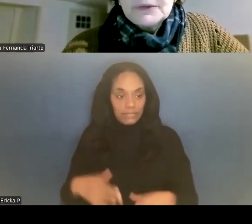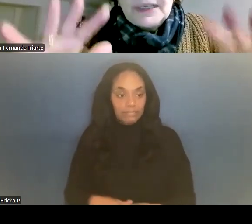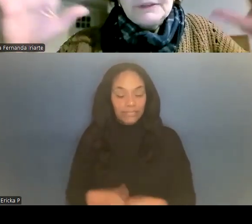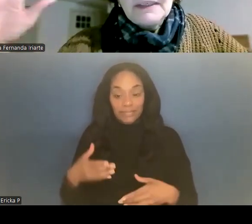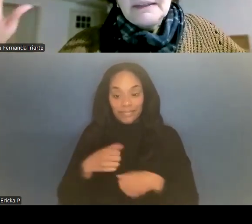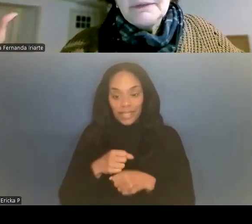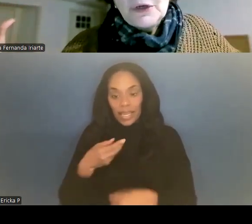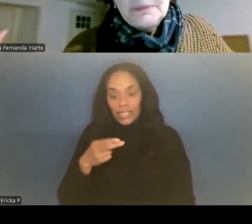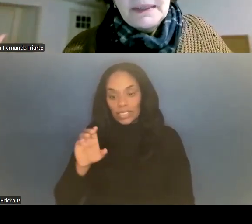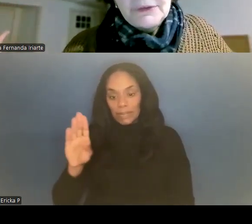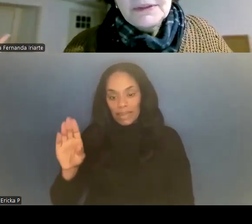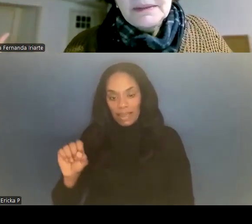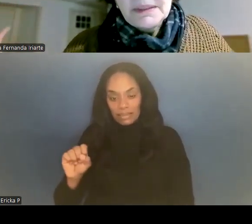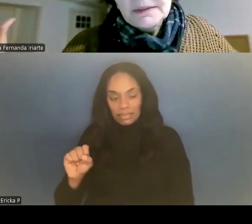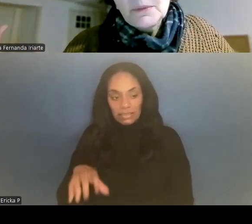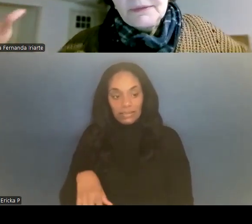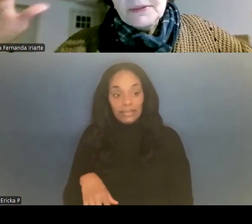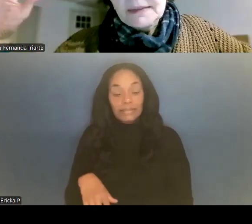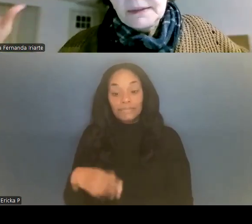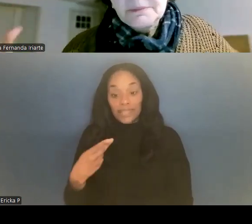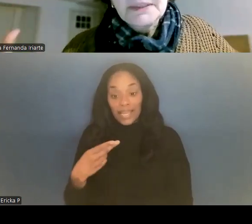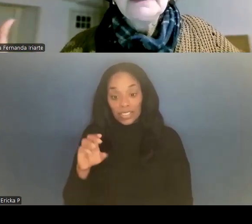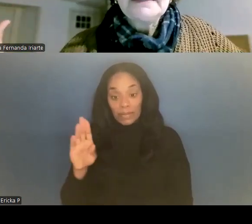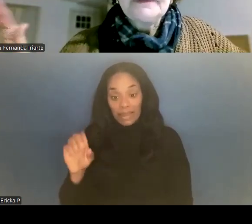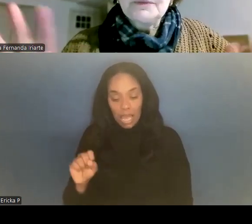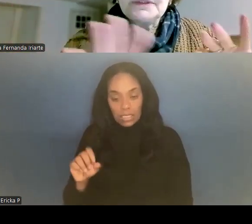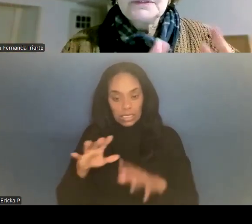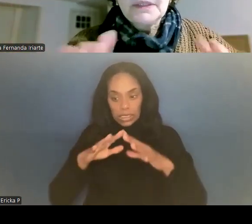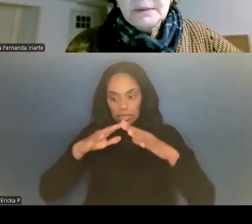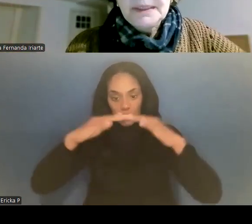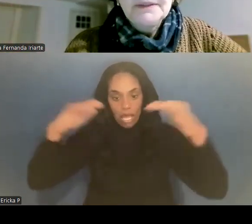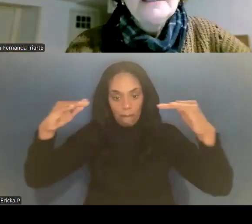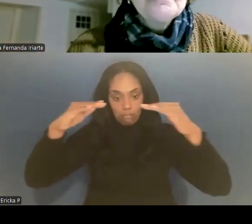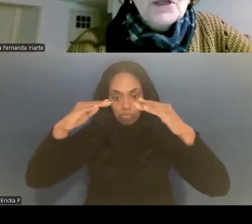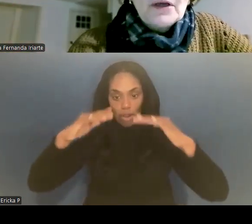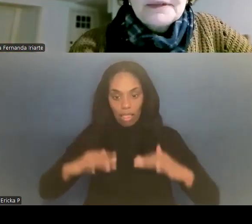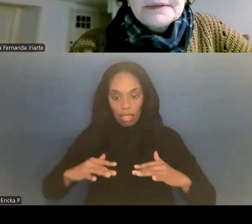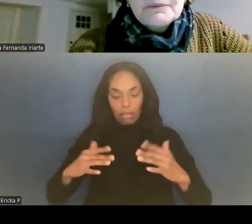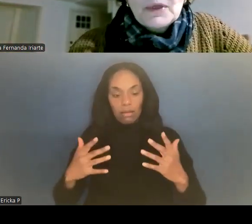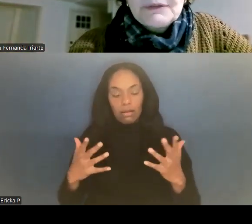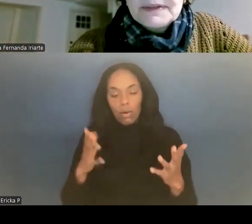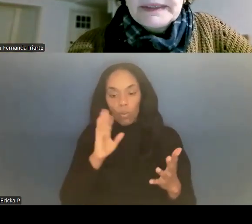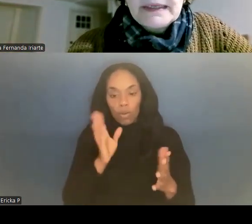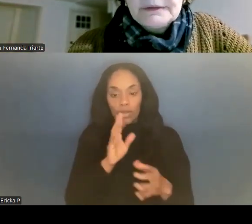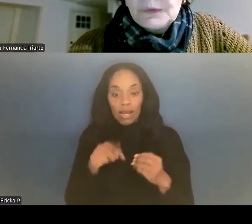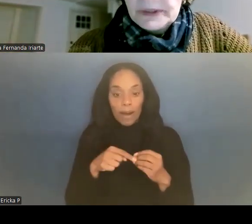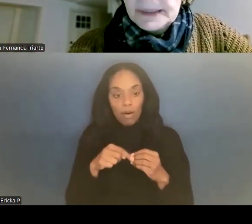So you have to think of home, HCBS waivers as an umbrella. And then we're going to talk about all these waivers in California.